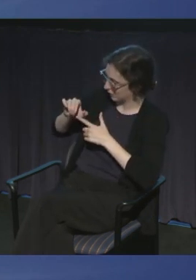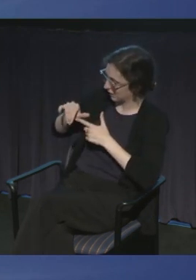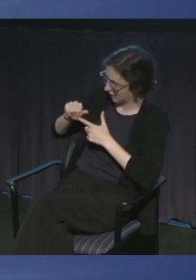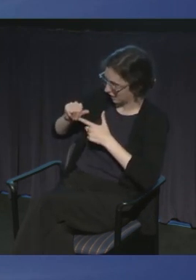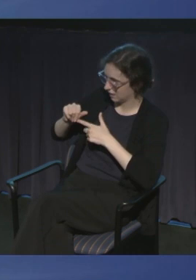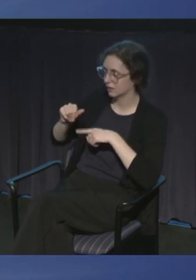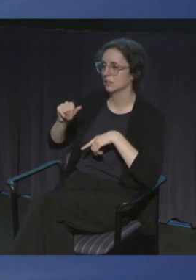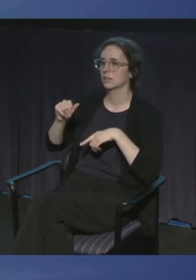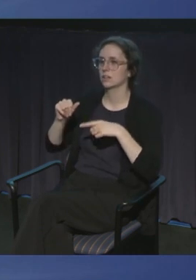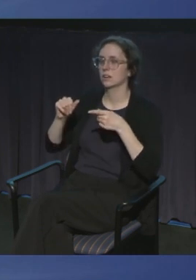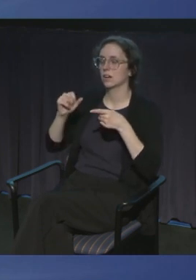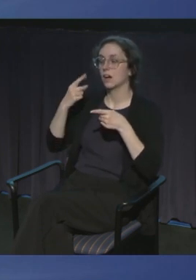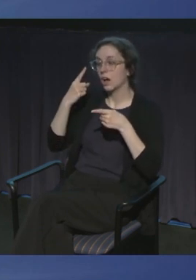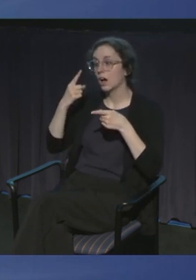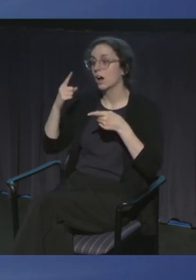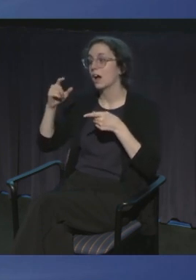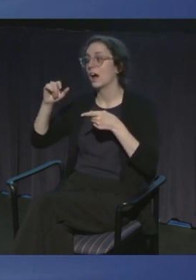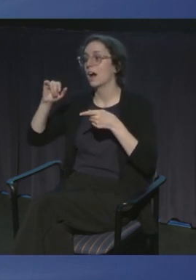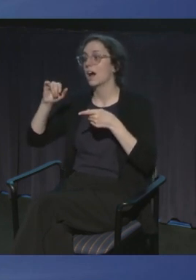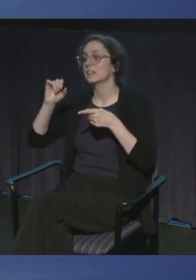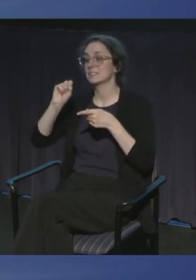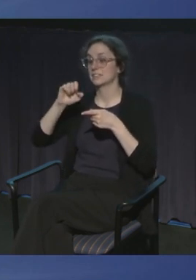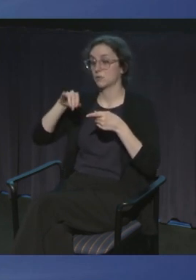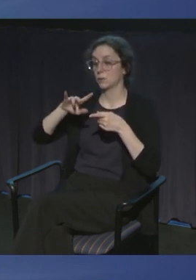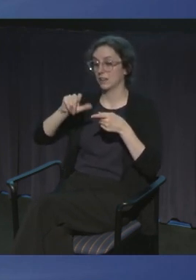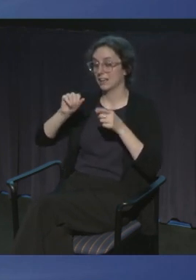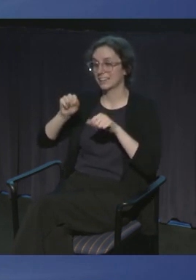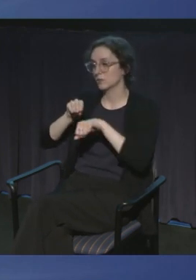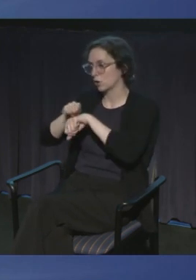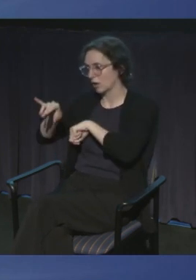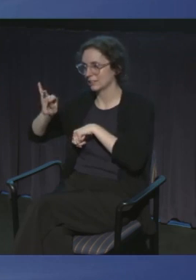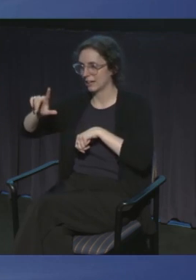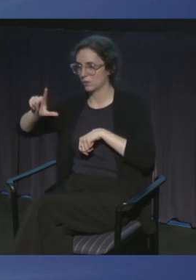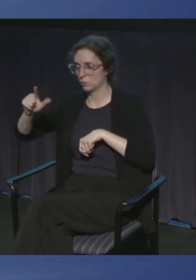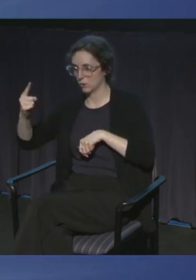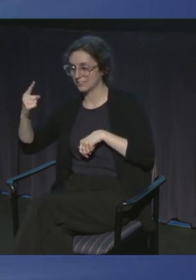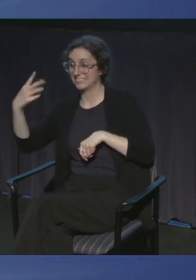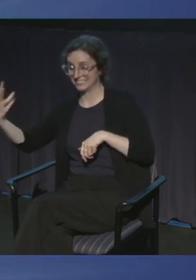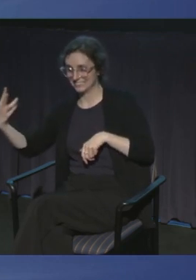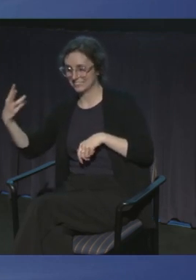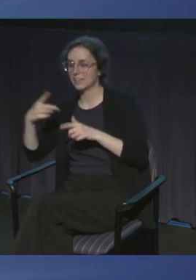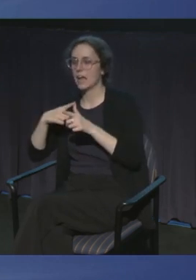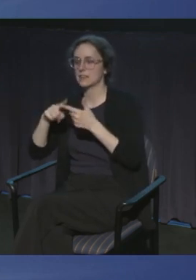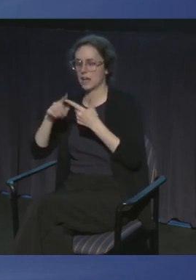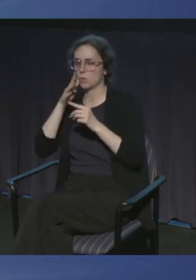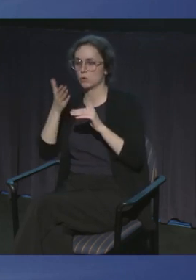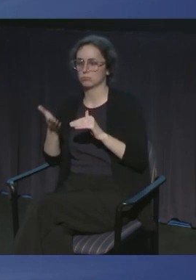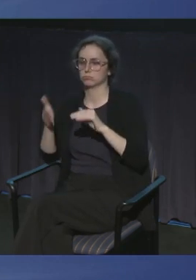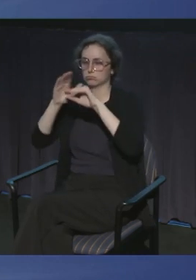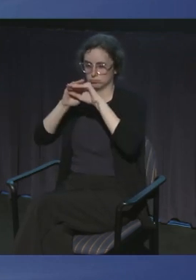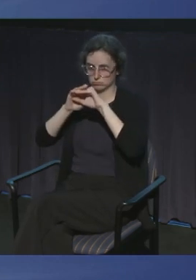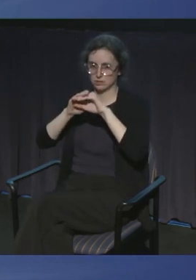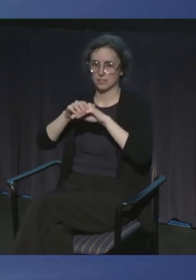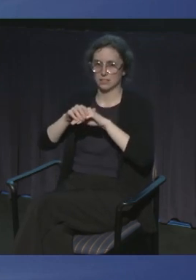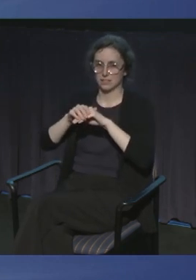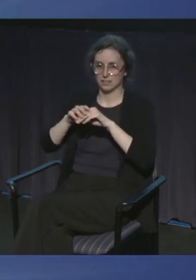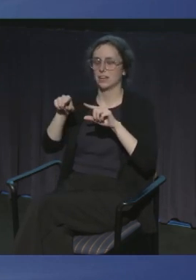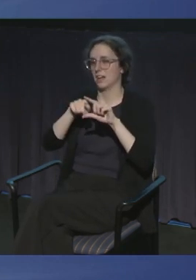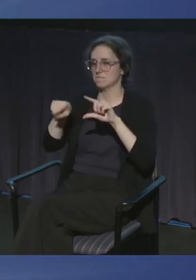GET IL-1, WE SAW IL-6, AND WE SAW A CIRCULAR APPLICATION OF